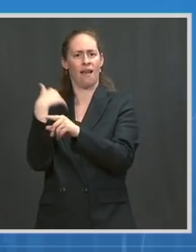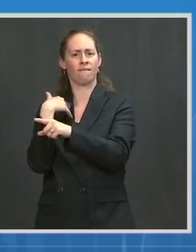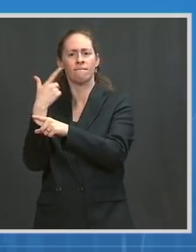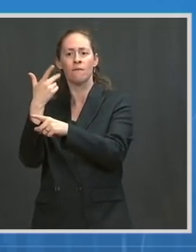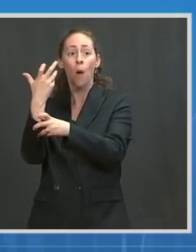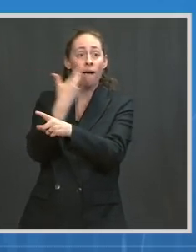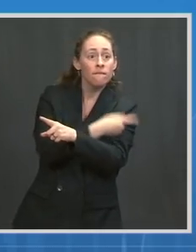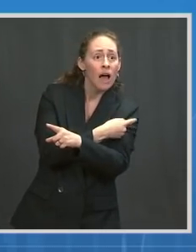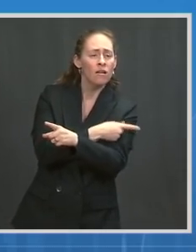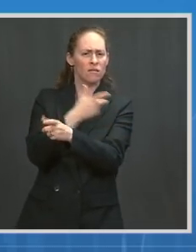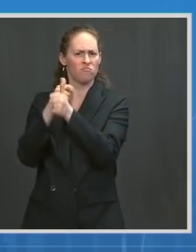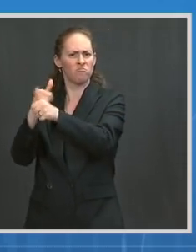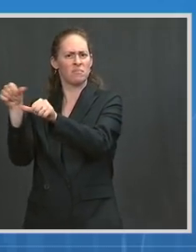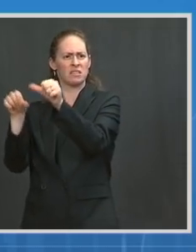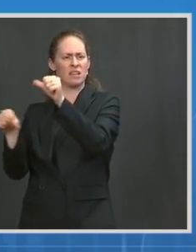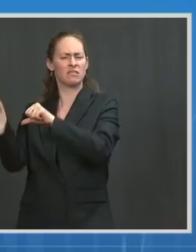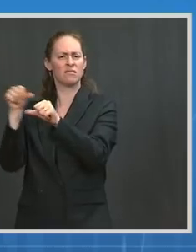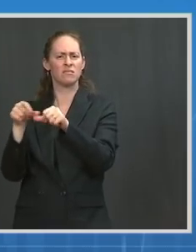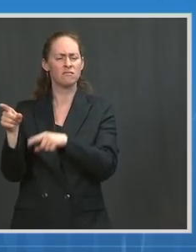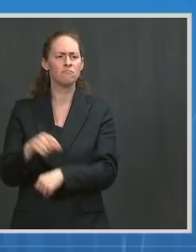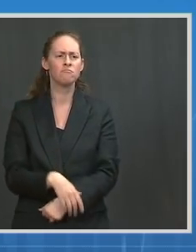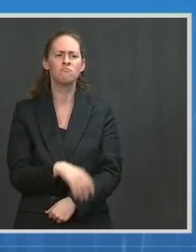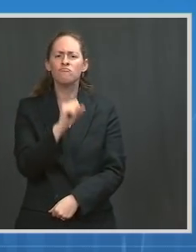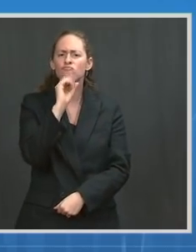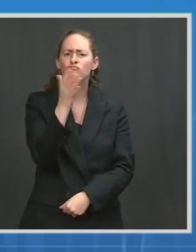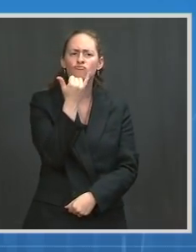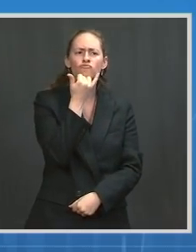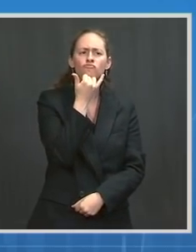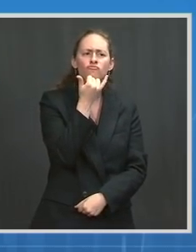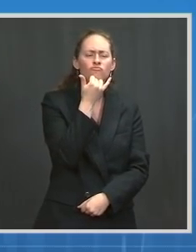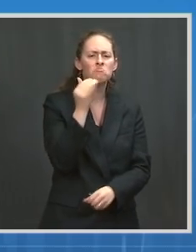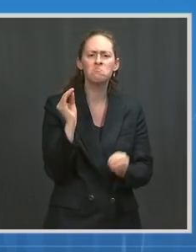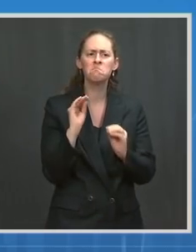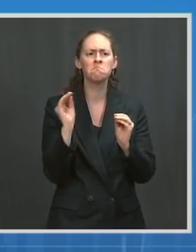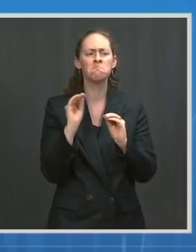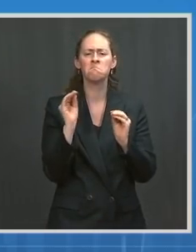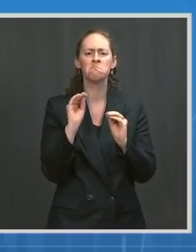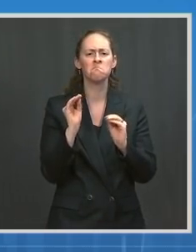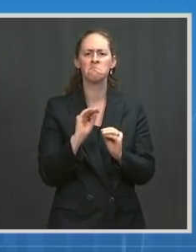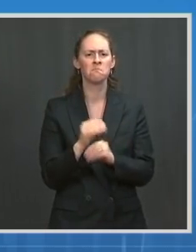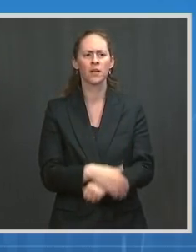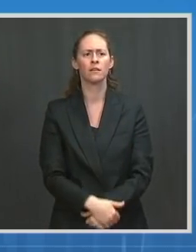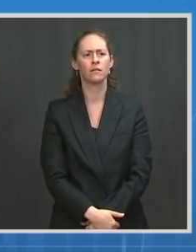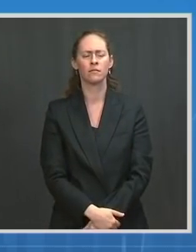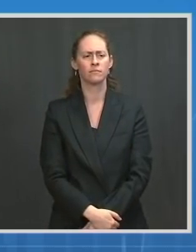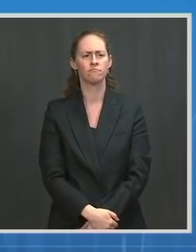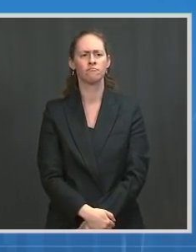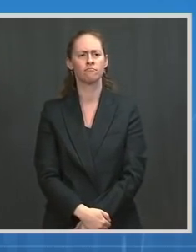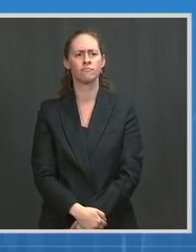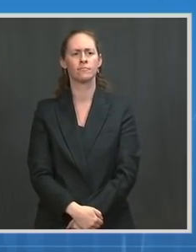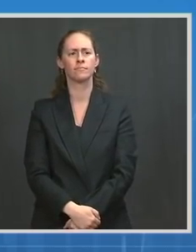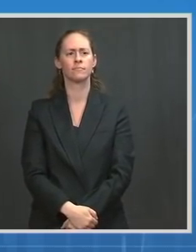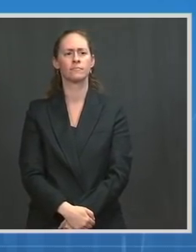who has a certain level for risk aversion -- as we know, the risk is extremely low of getting infected